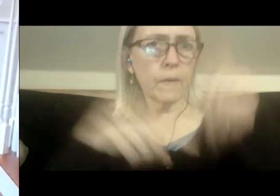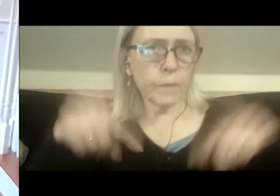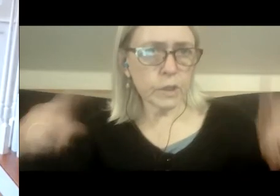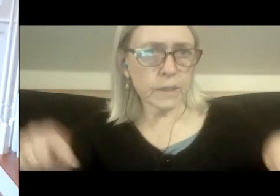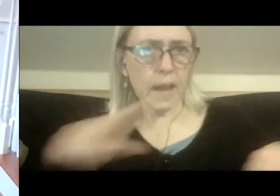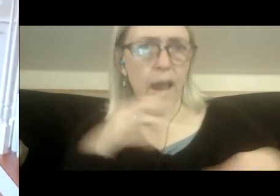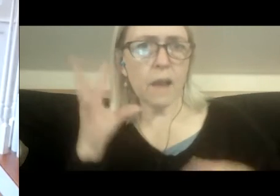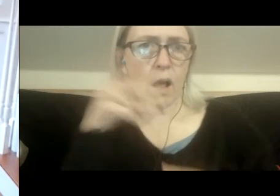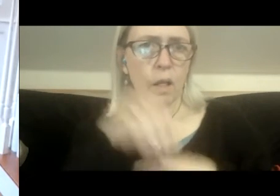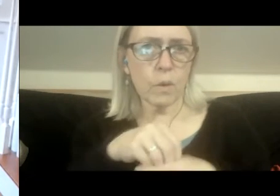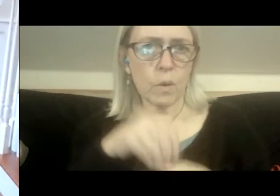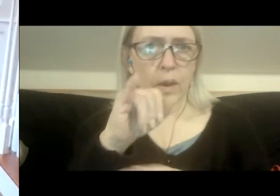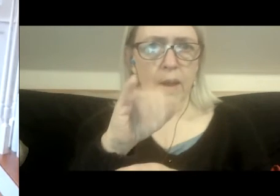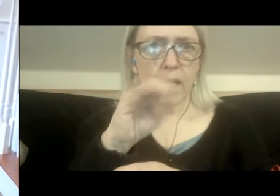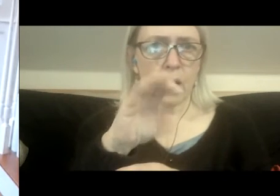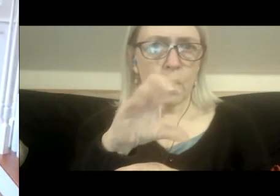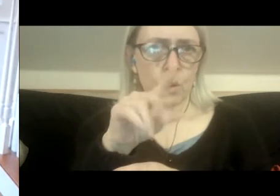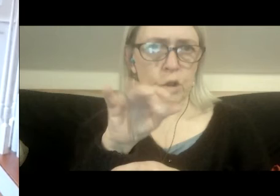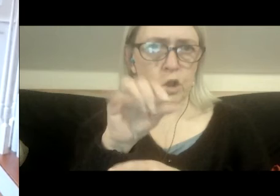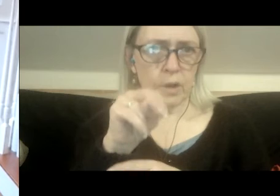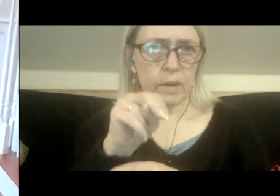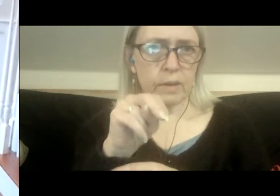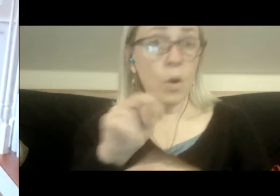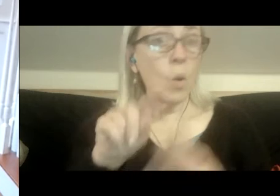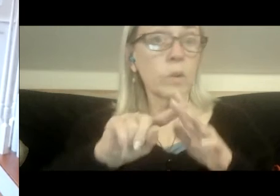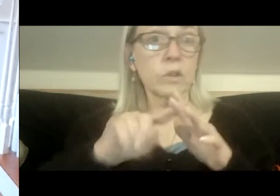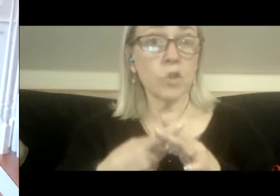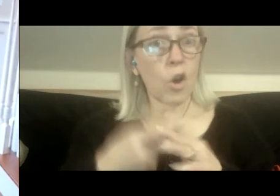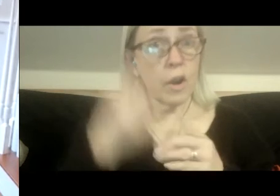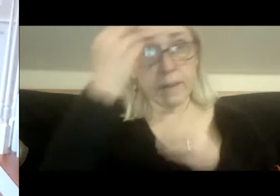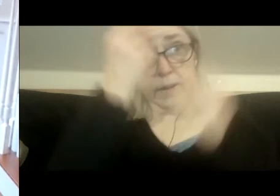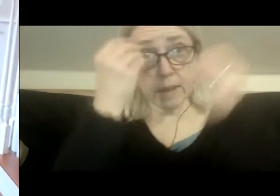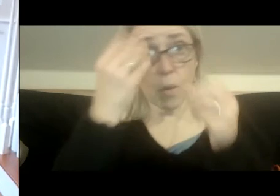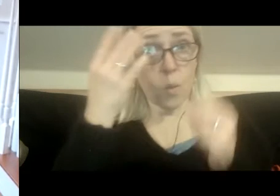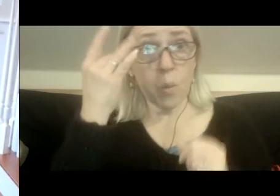These events brought staff together to have real, sometimes difficult conversations,